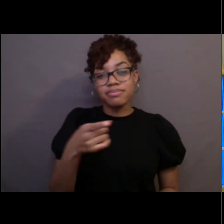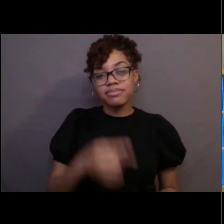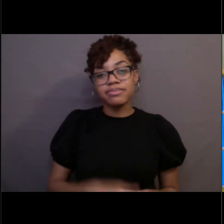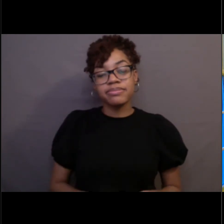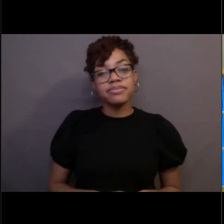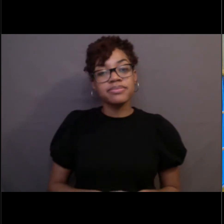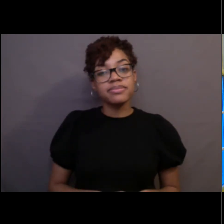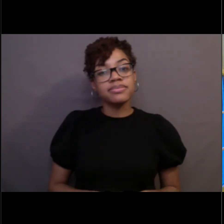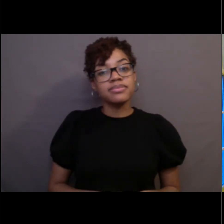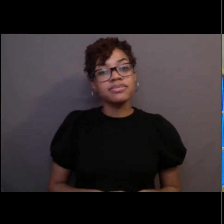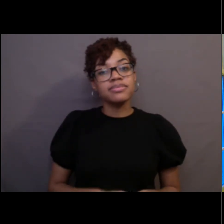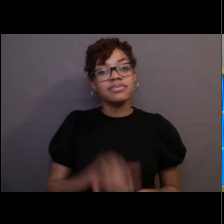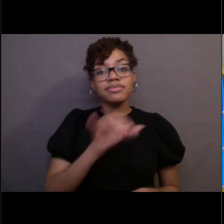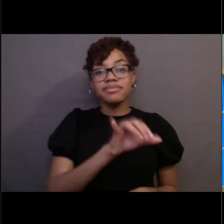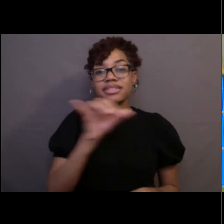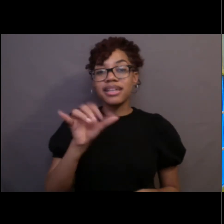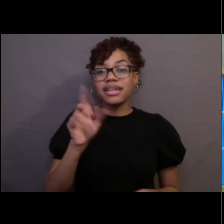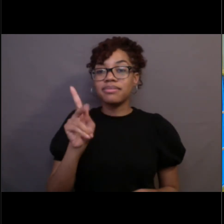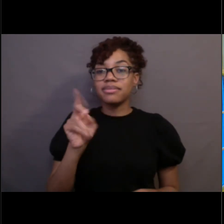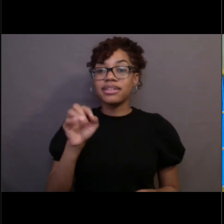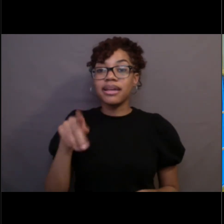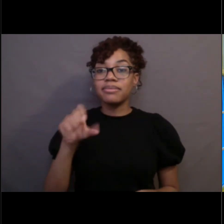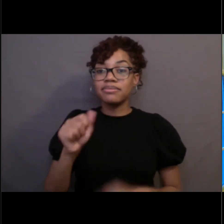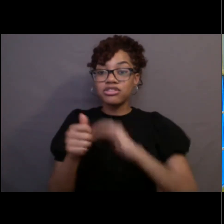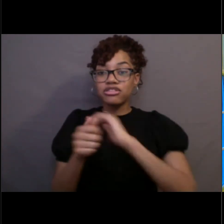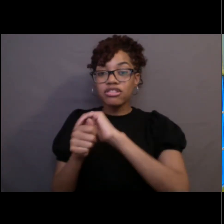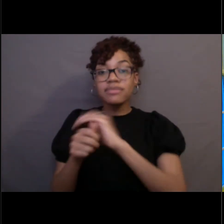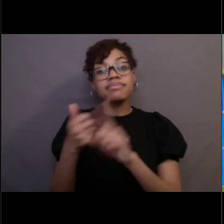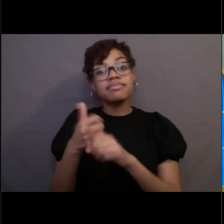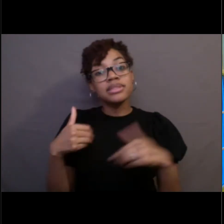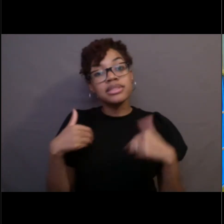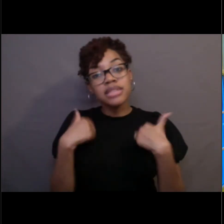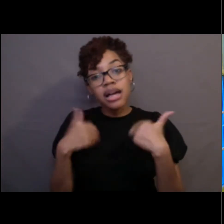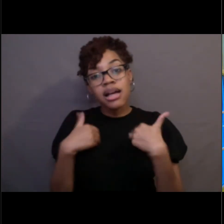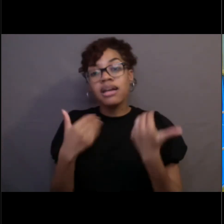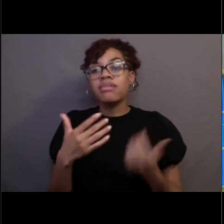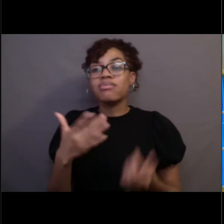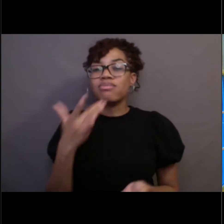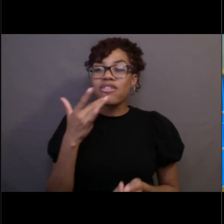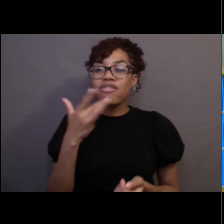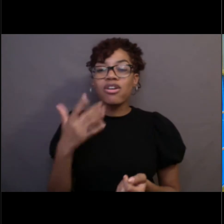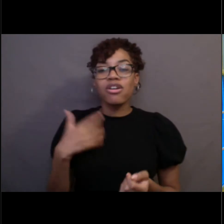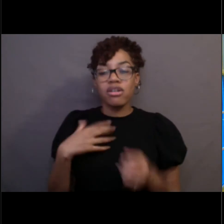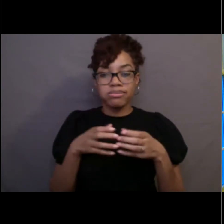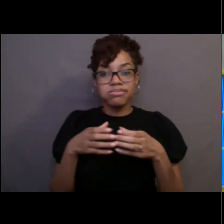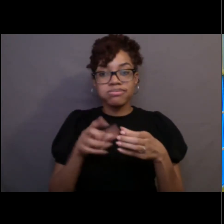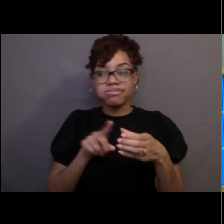They're the same as the Kemp's, they are younger turtles that like to venture off away from the pack a little bit.